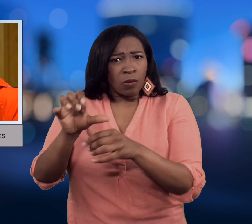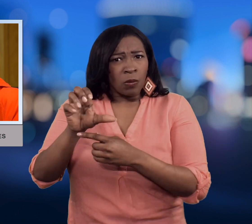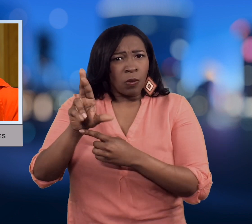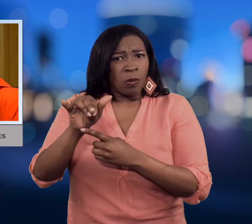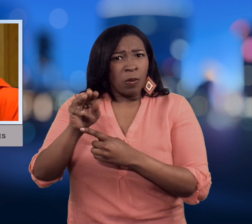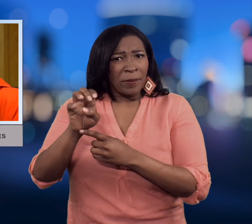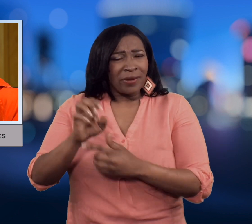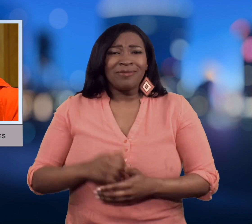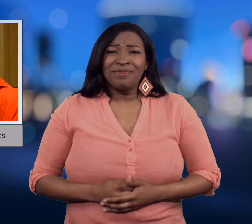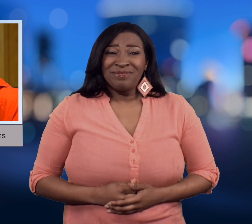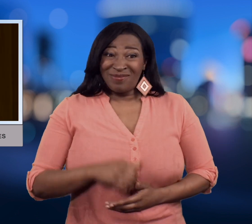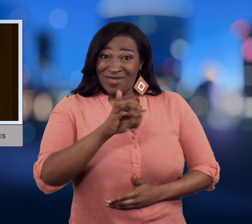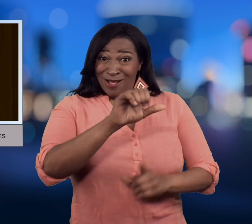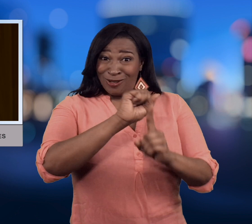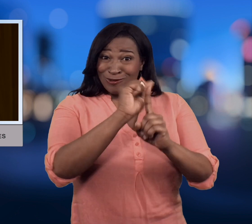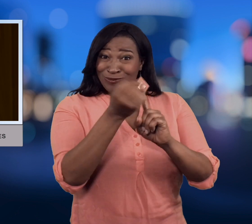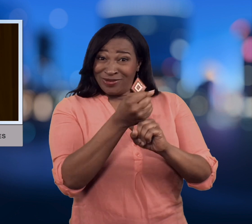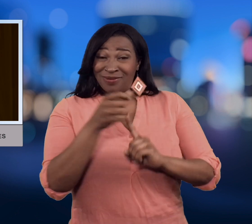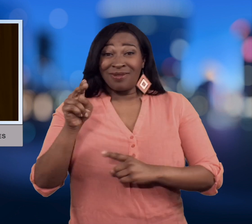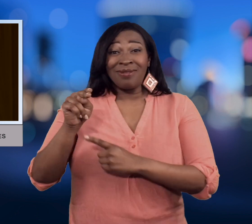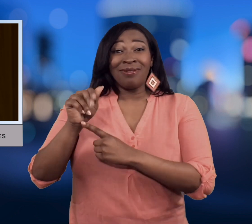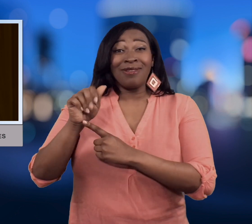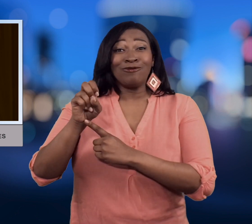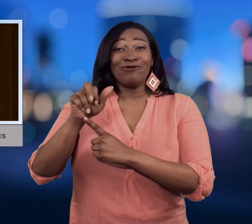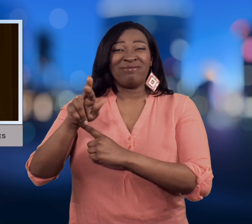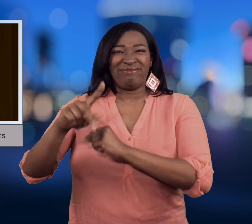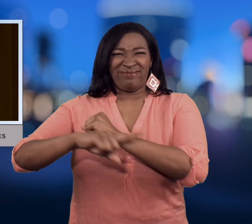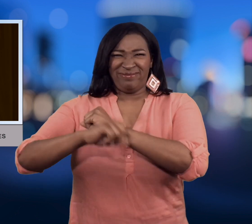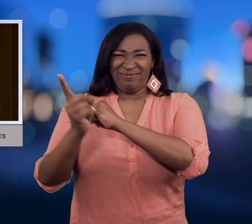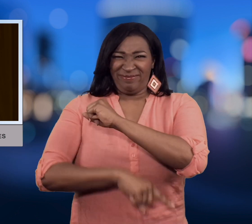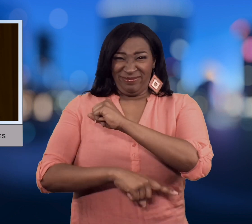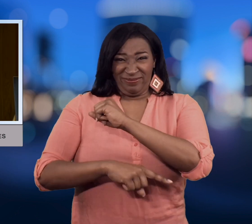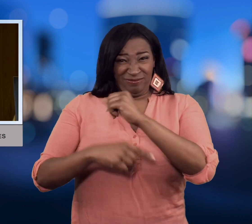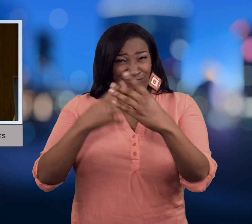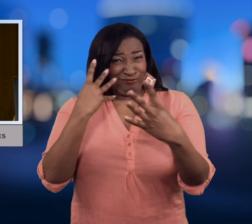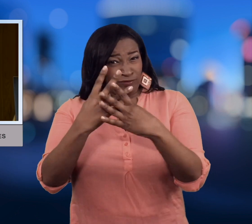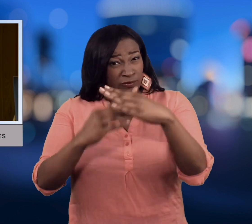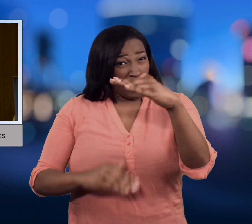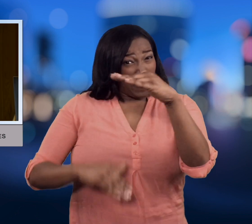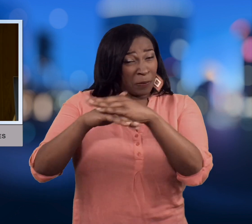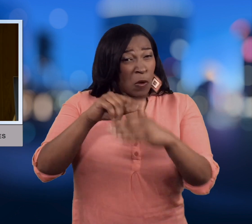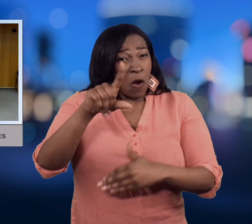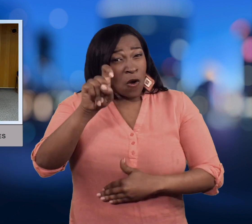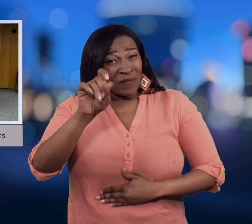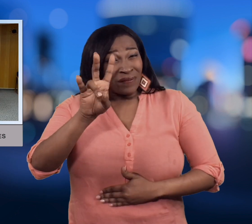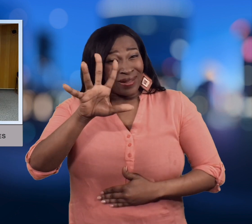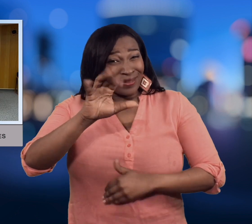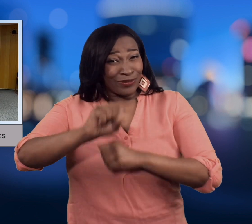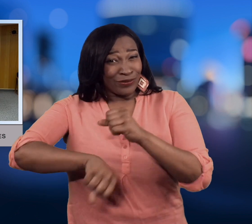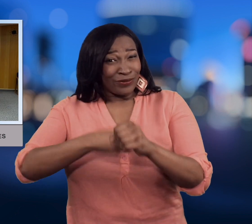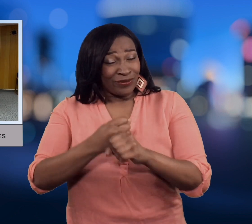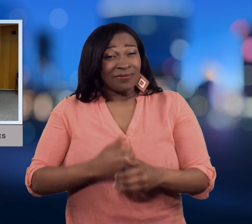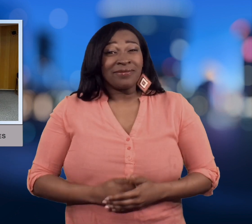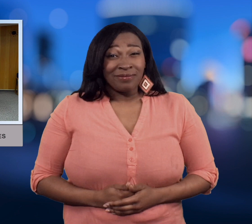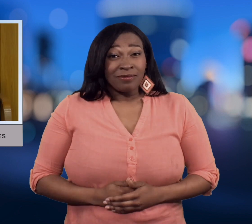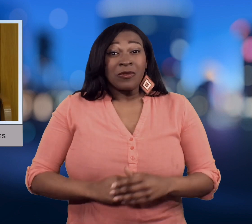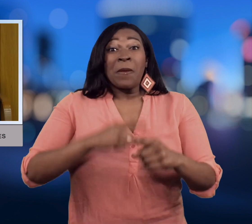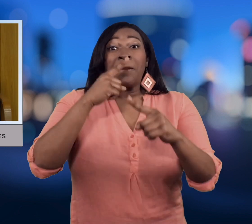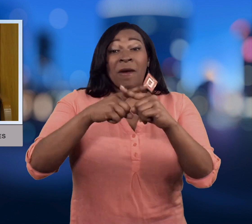for similar crimes. In that case, Nassar was sentenced to up 175 years in prison.